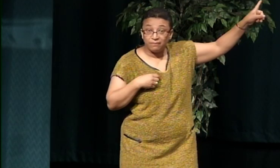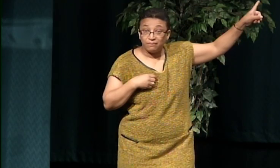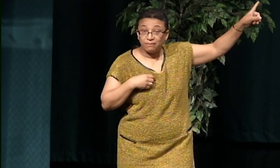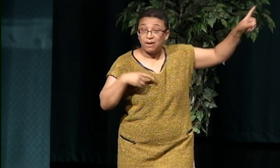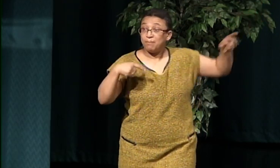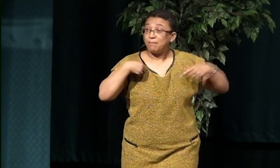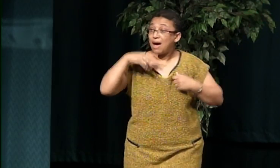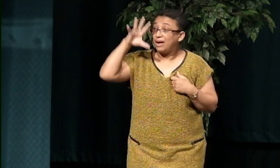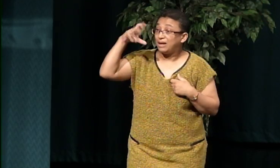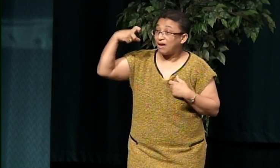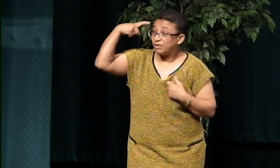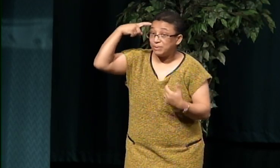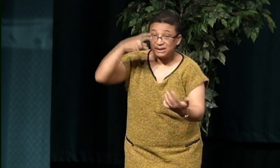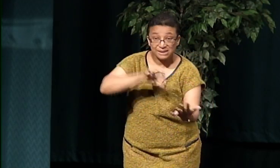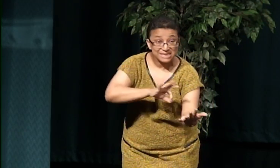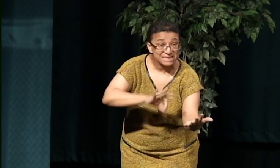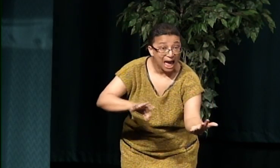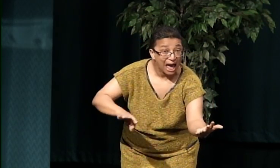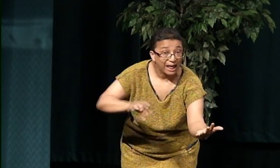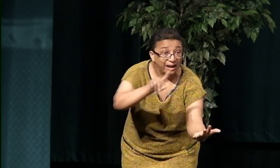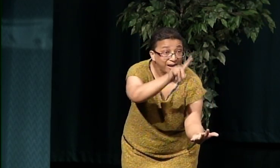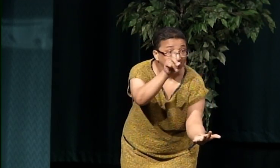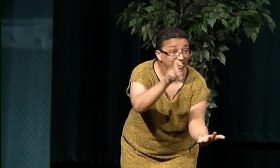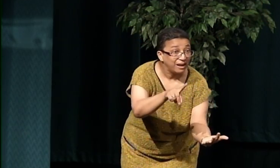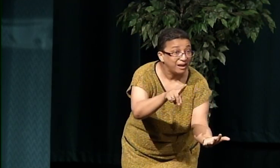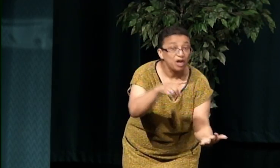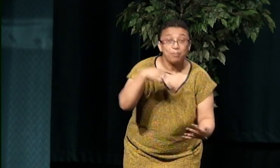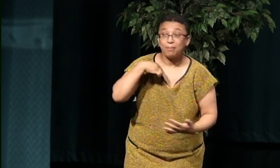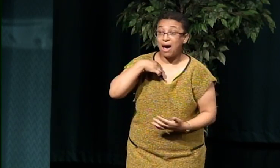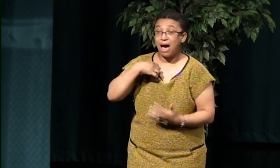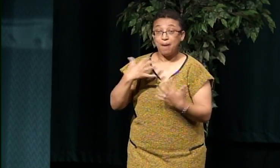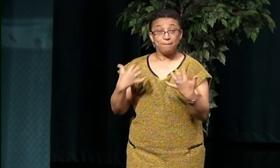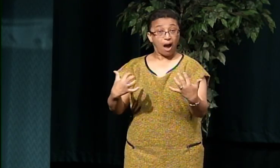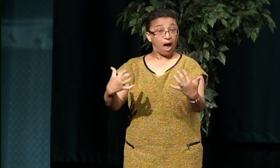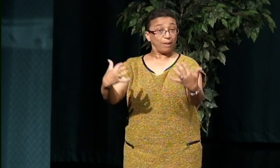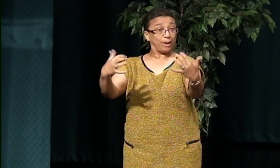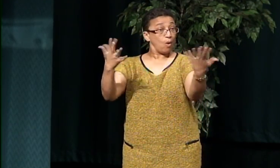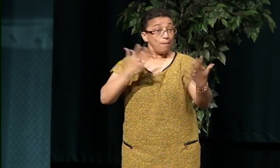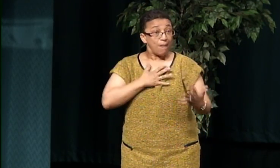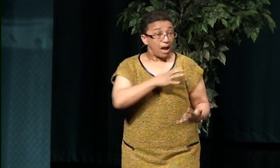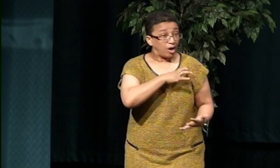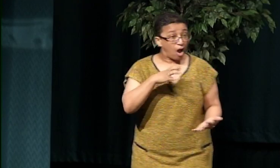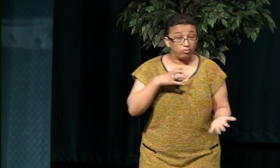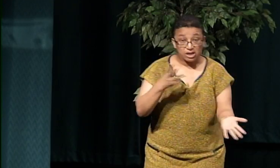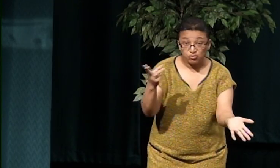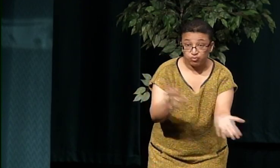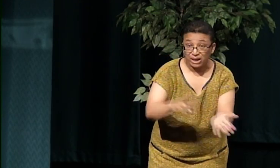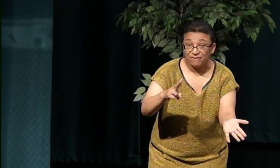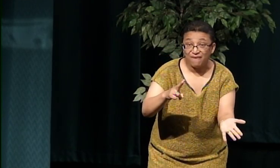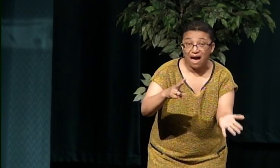does my country accept these conventions?